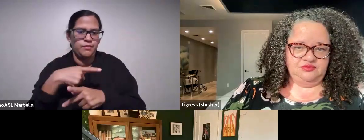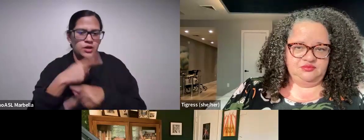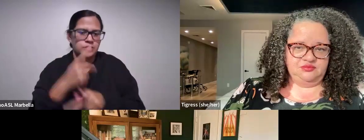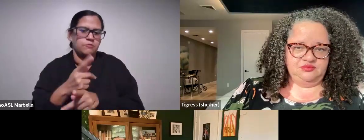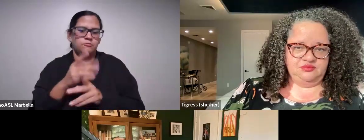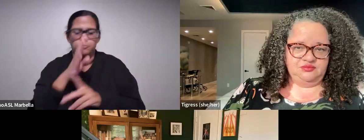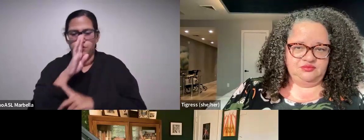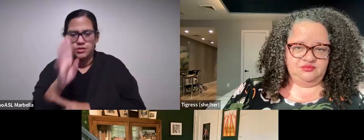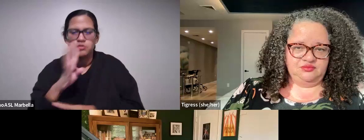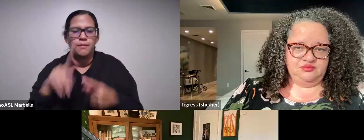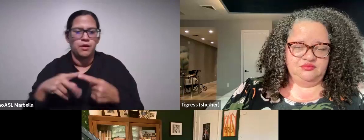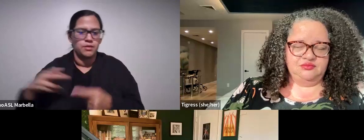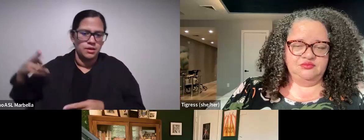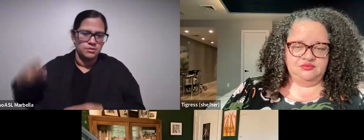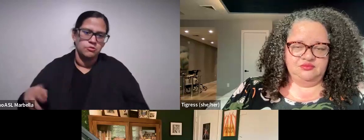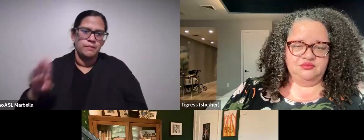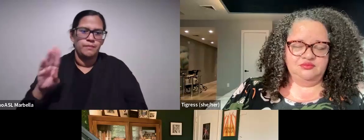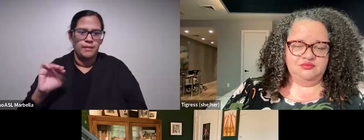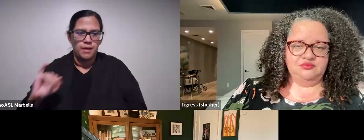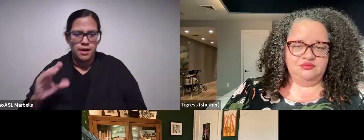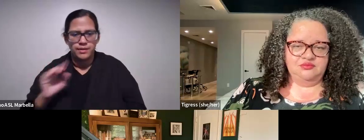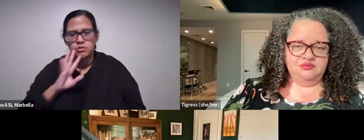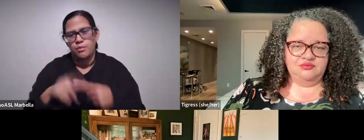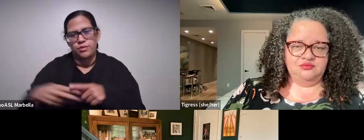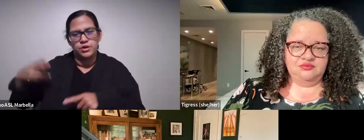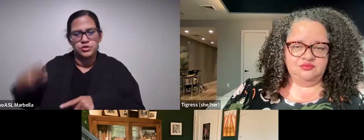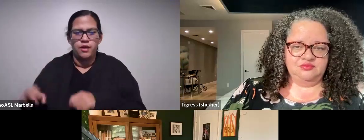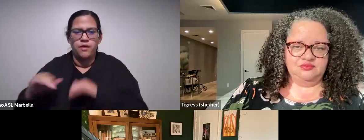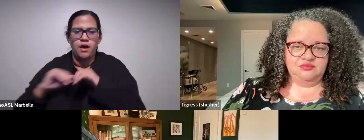history of the BMI and talking about the history of how medical